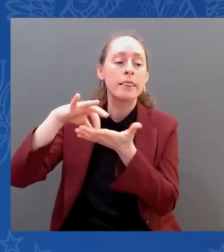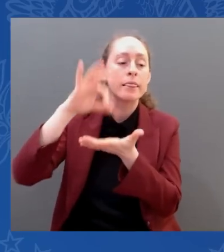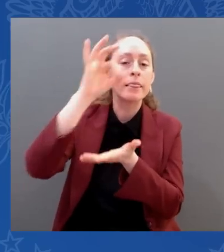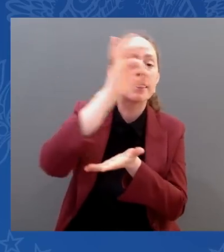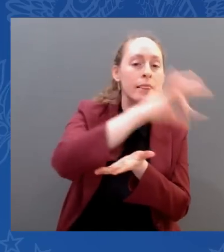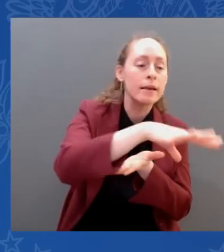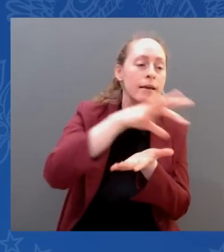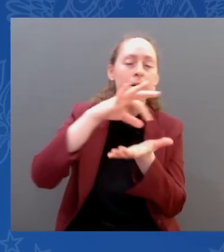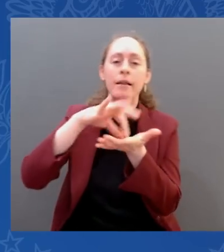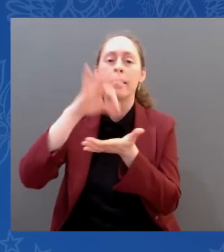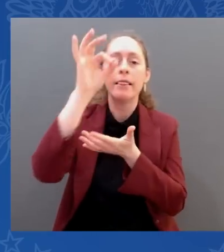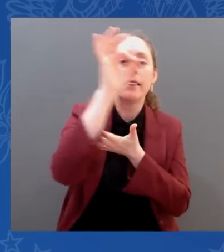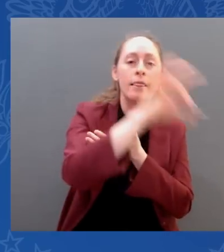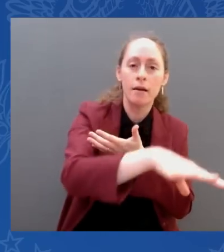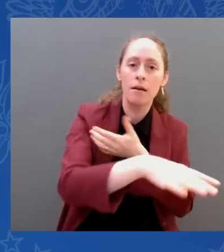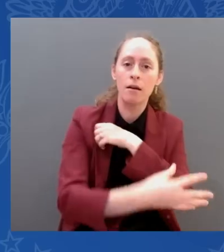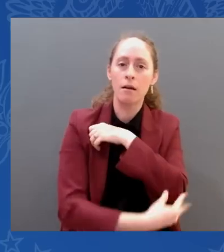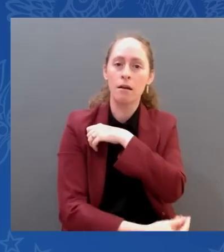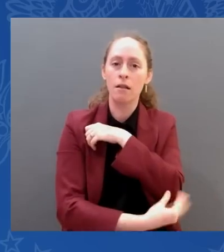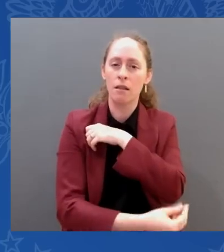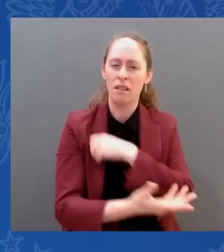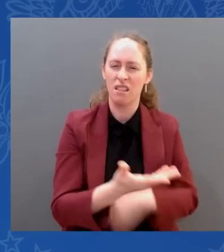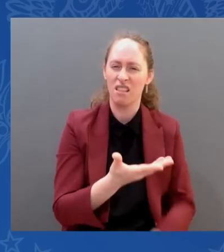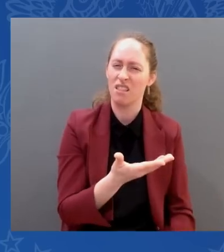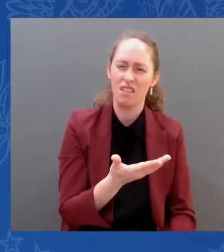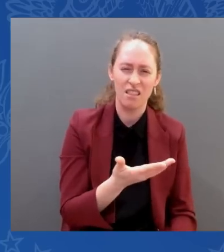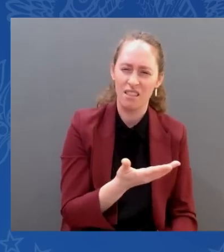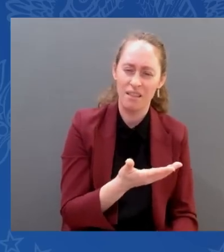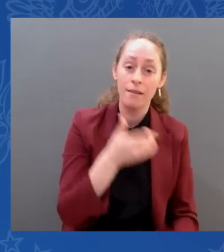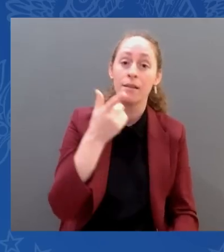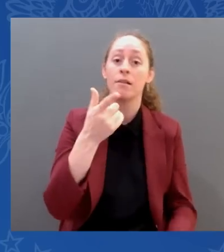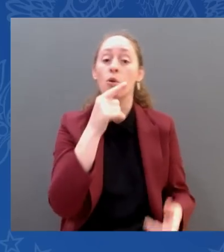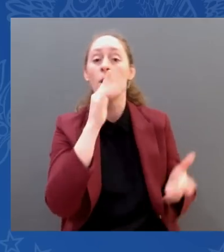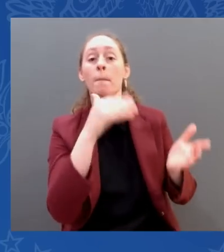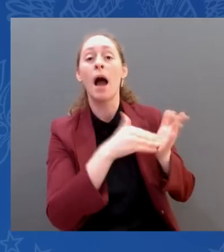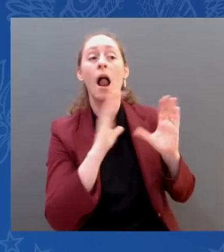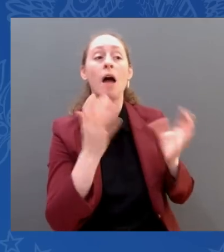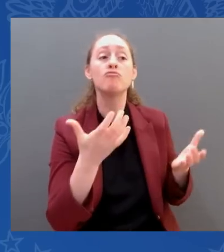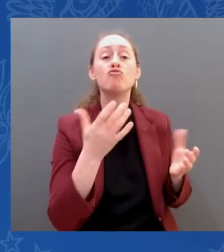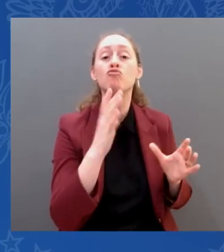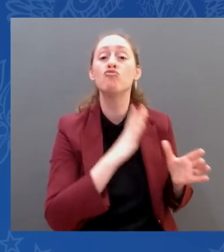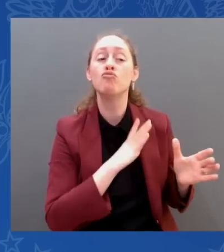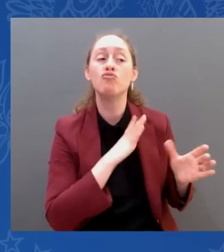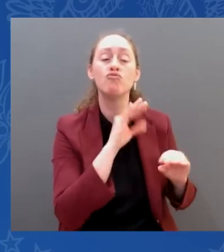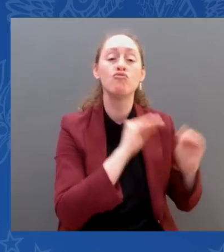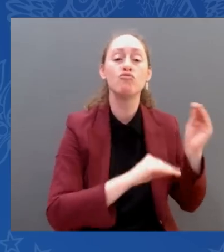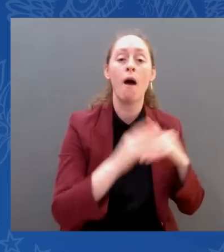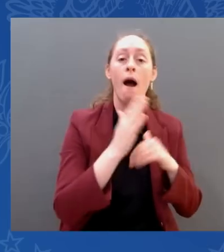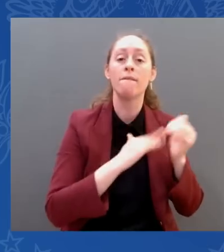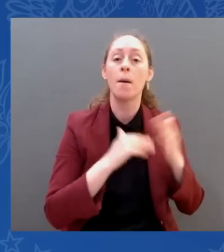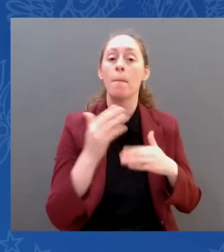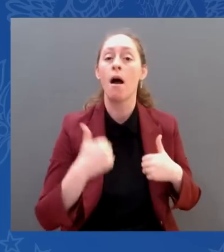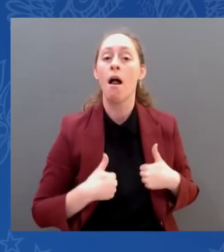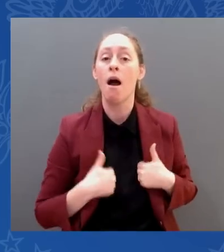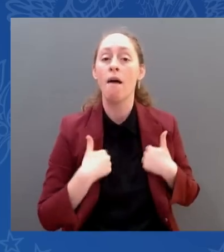and the wealthy do very, very well. They have never been hurt when the middle class is doing well. Never. Never.